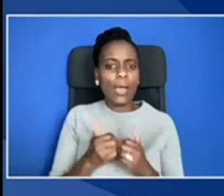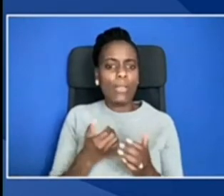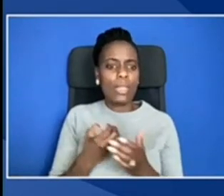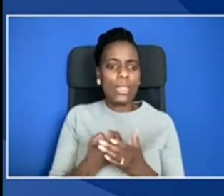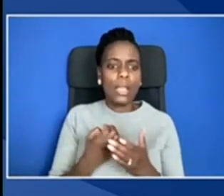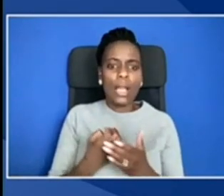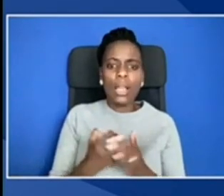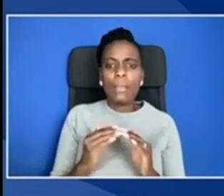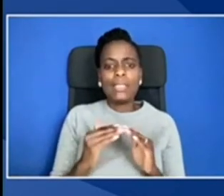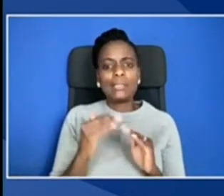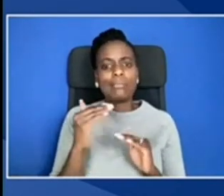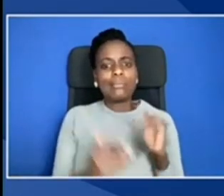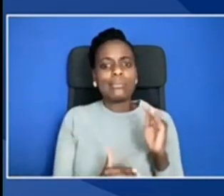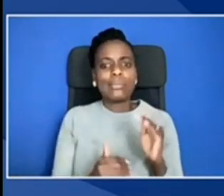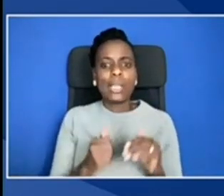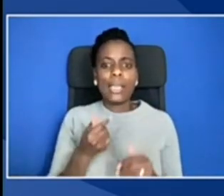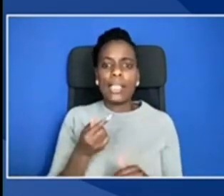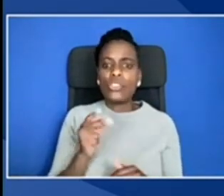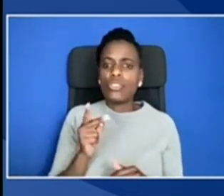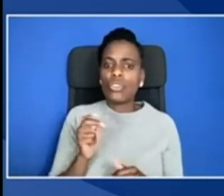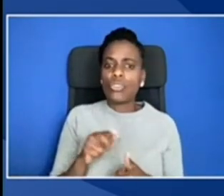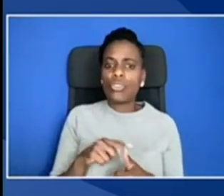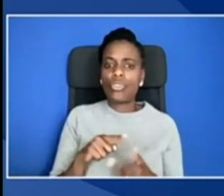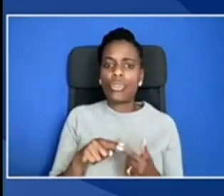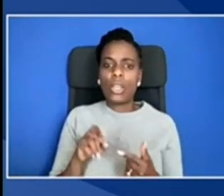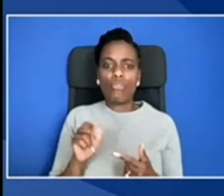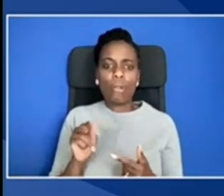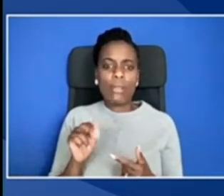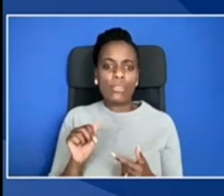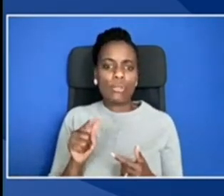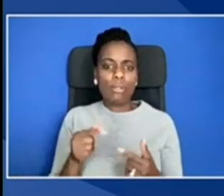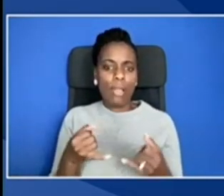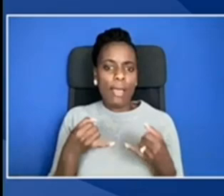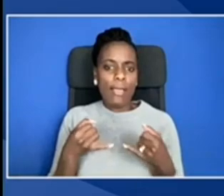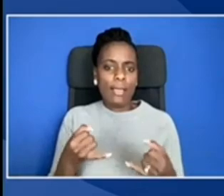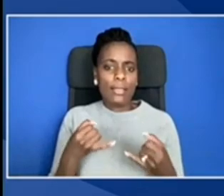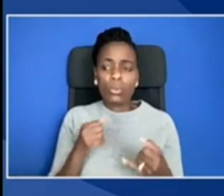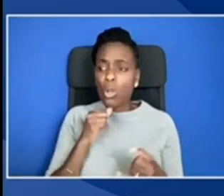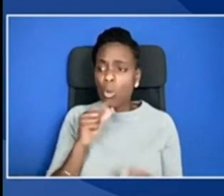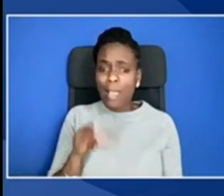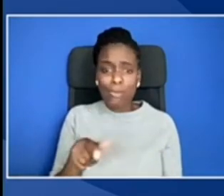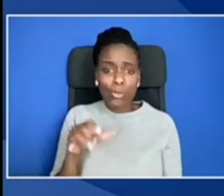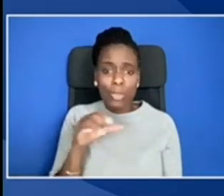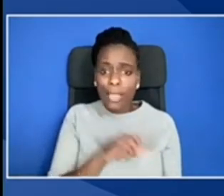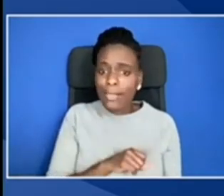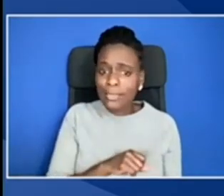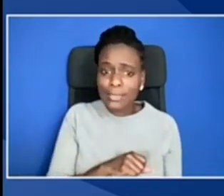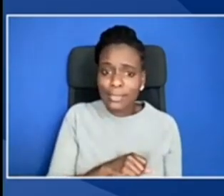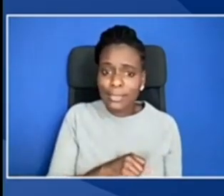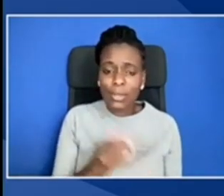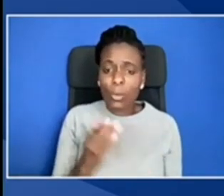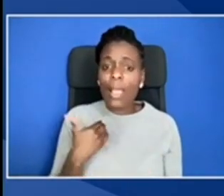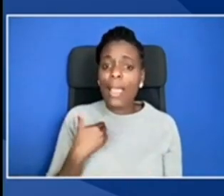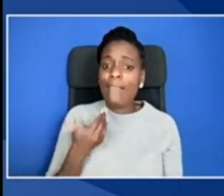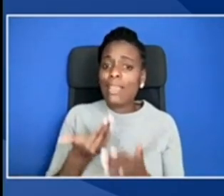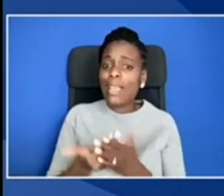gender and racial lines. So I just want to put that here, that we don't have to guess how you define hardship, because we do have evidence of how you defined it before.